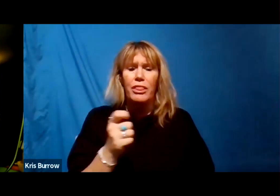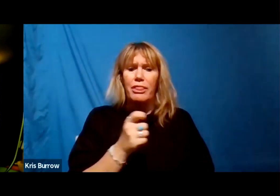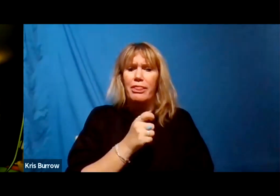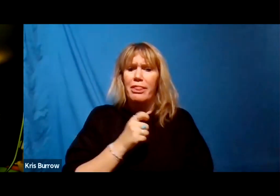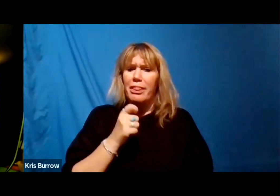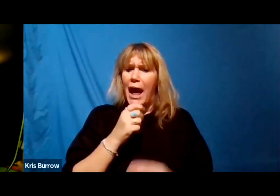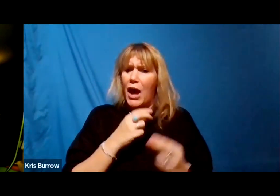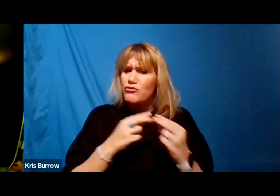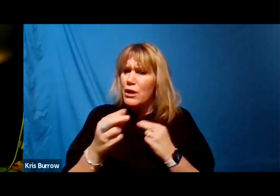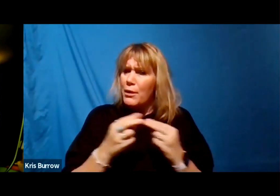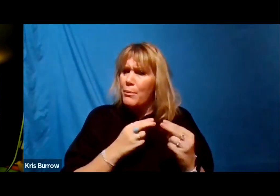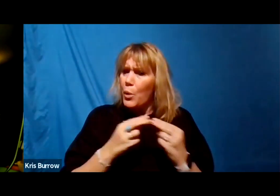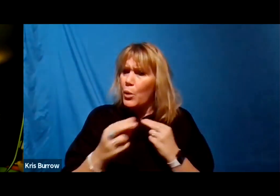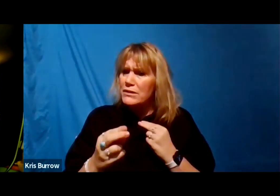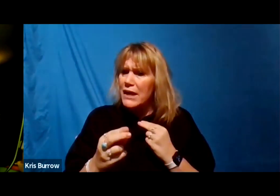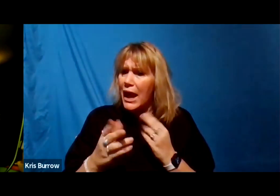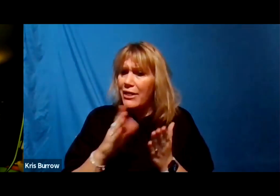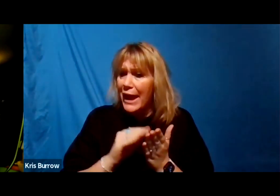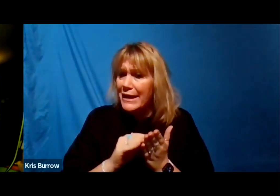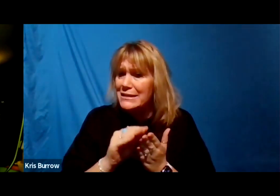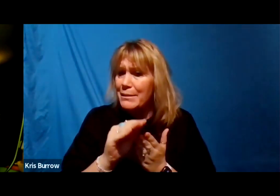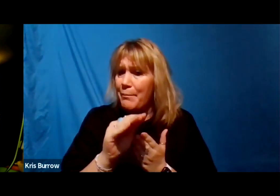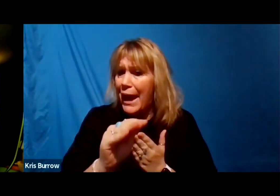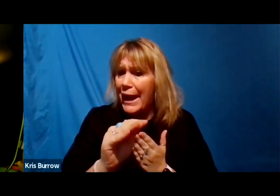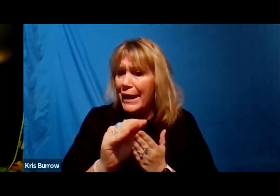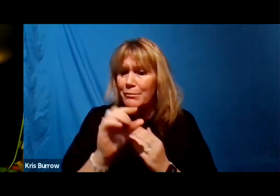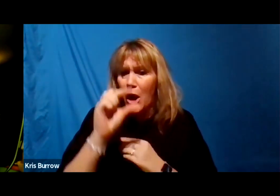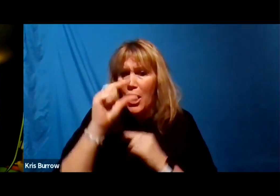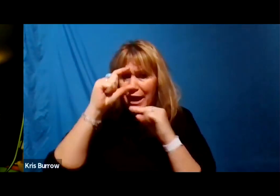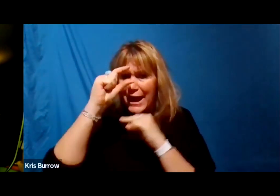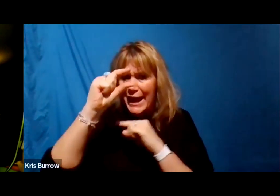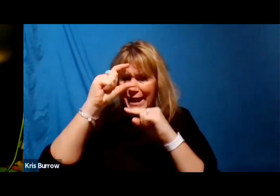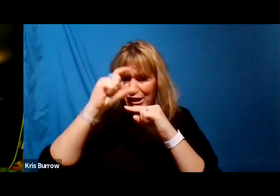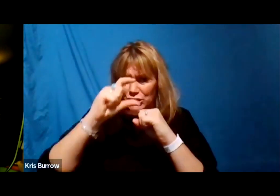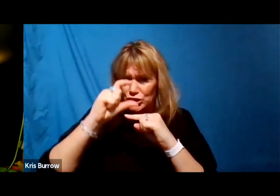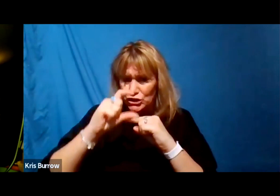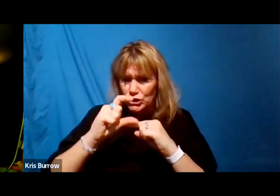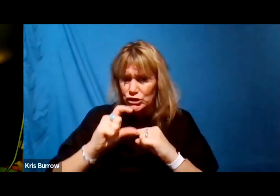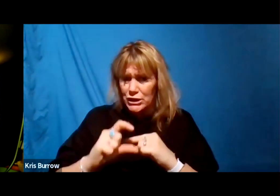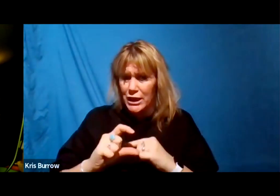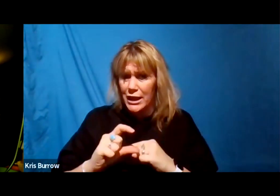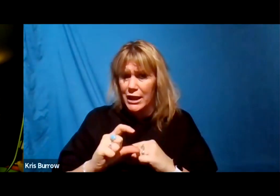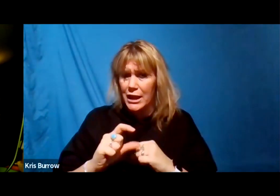And turn to warm these small, cold hands.